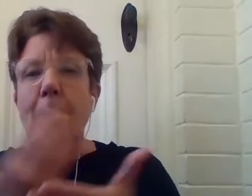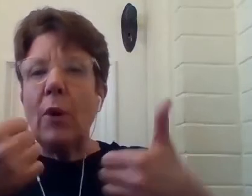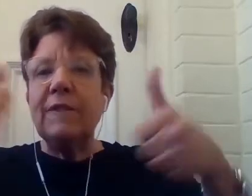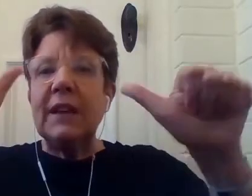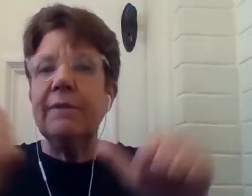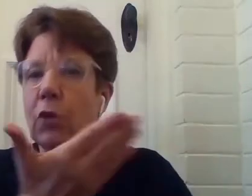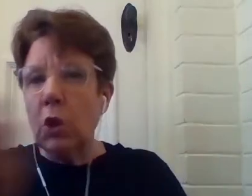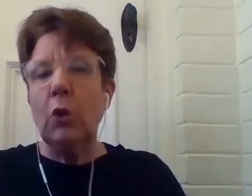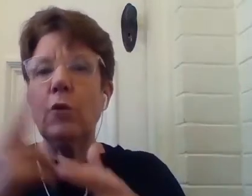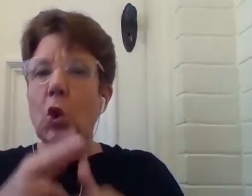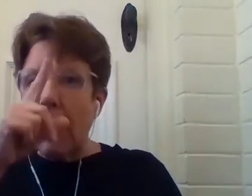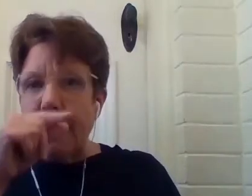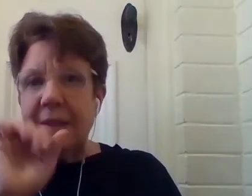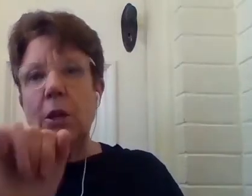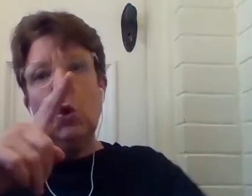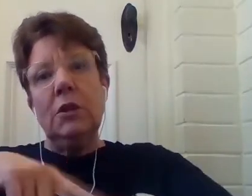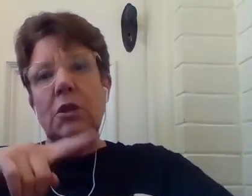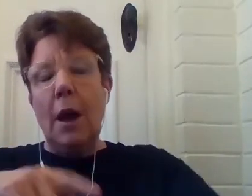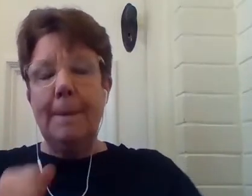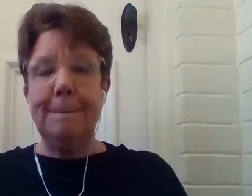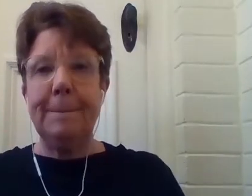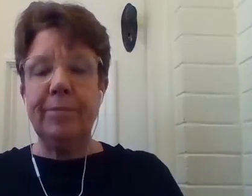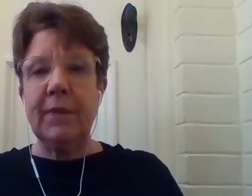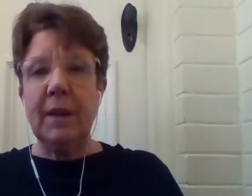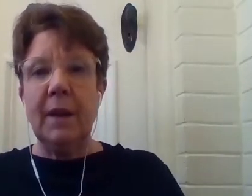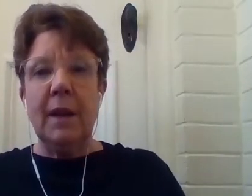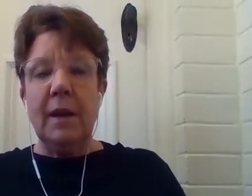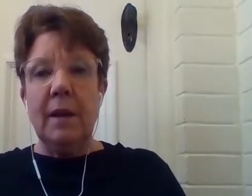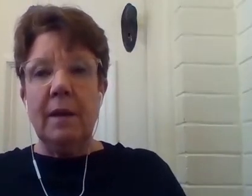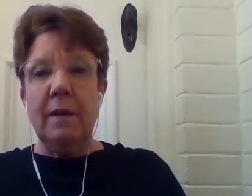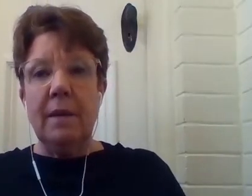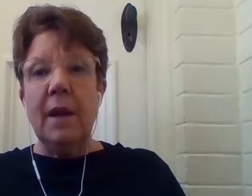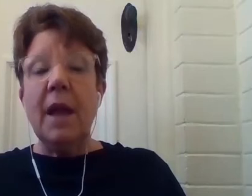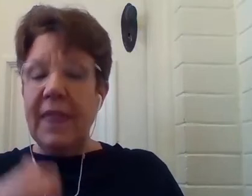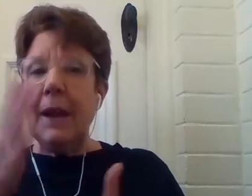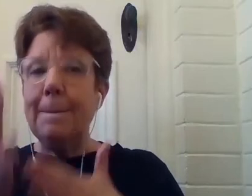capacity and your time, then you're really not adding to this big